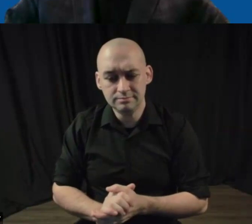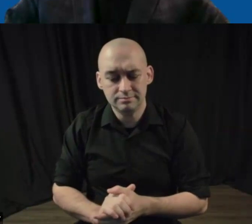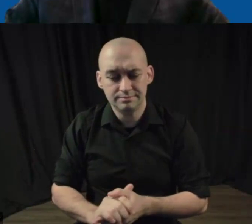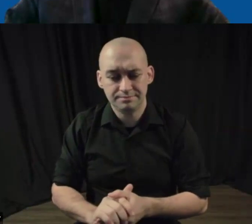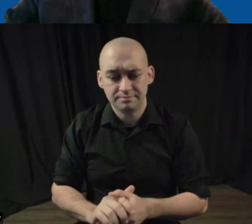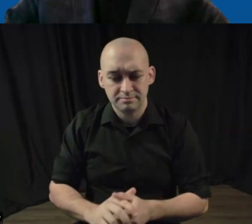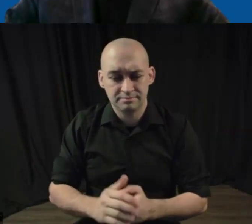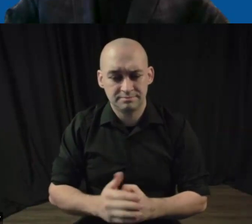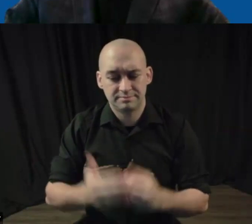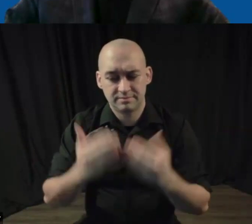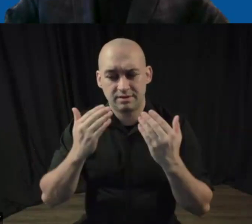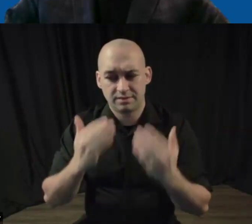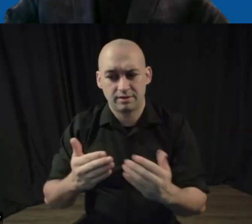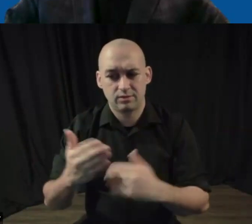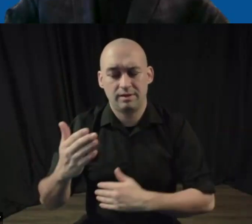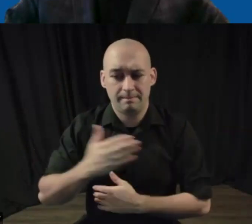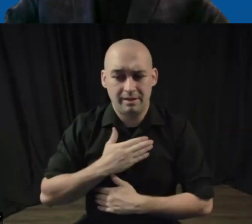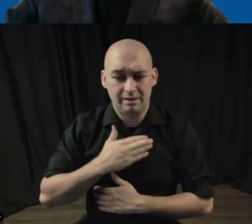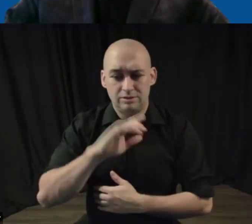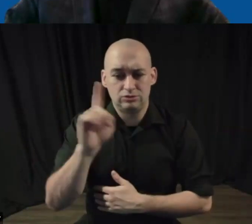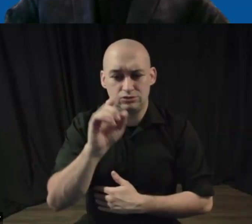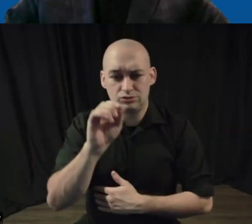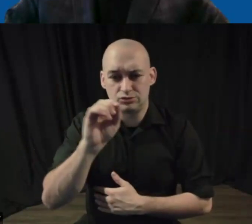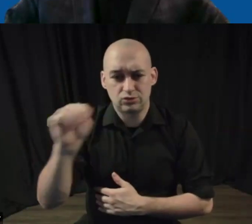Thank you. My Zoom just blipped out completely,